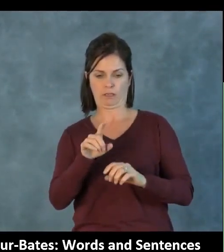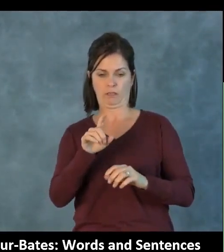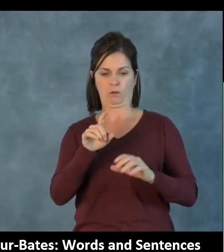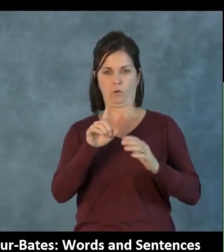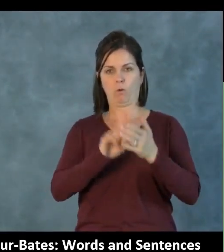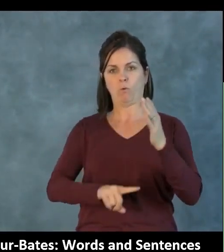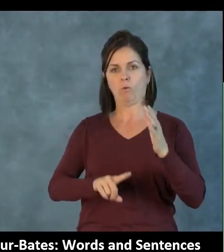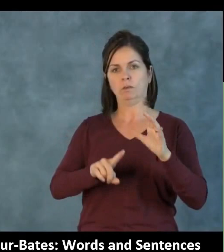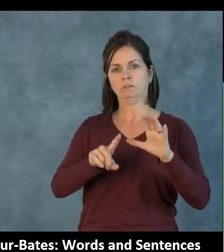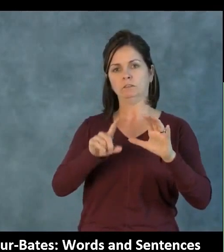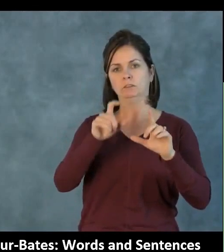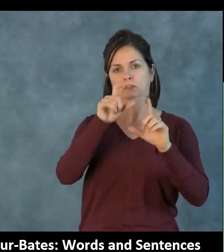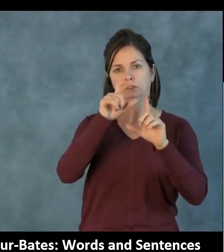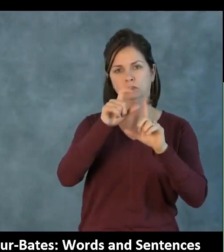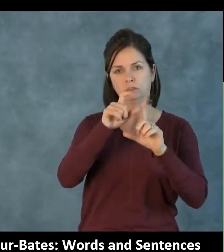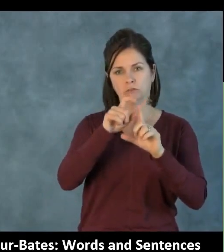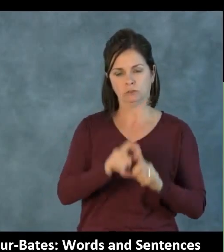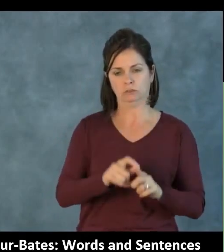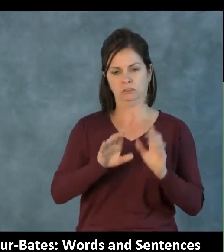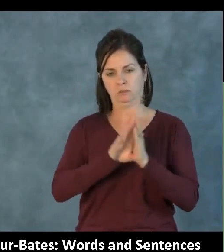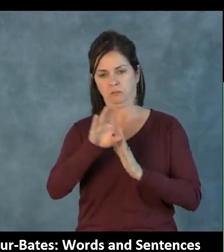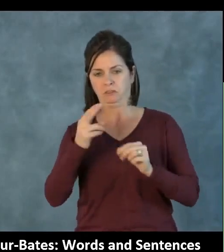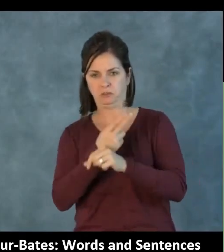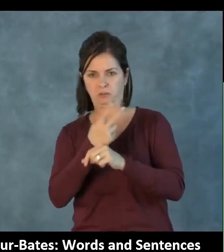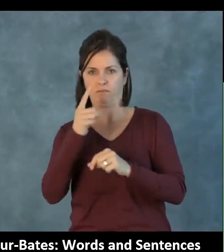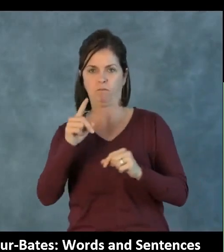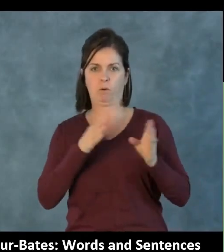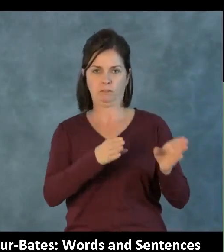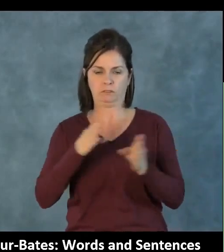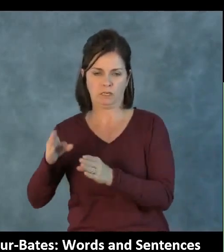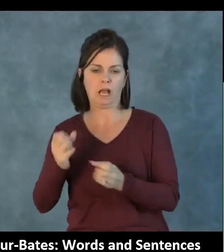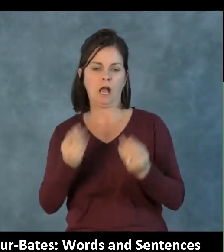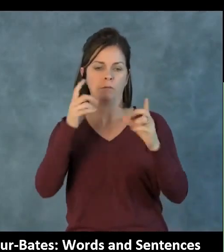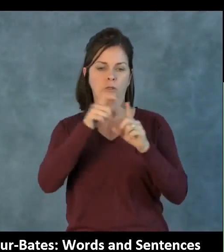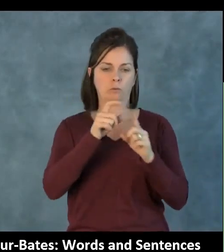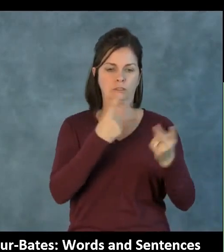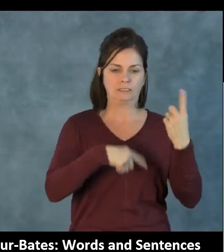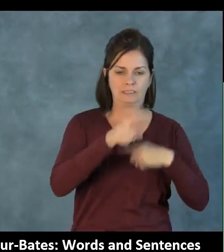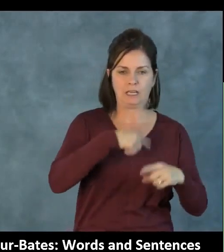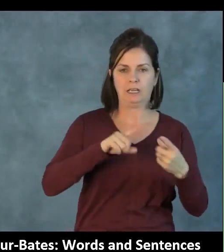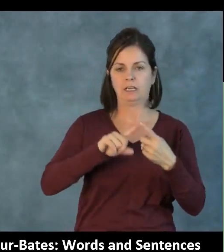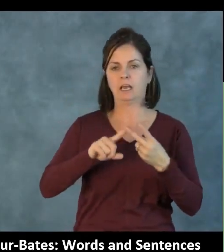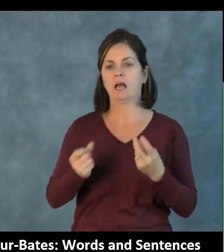in terms of modality. You can look at the number of words they're signing, the number of words